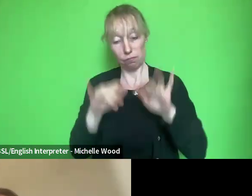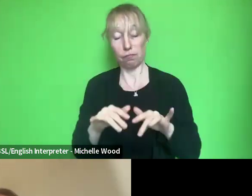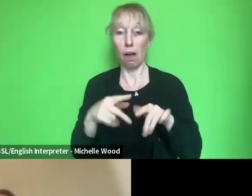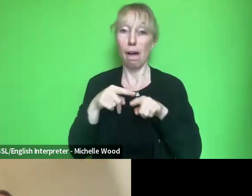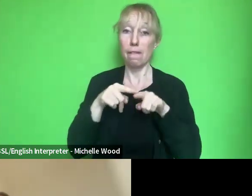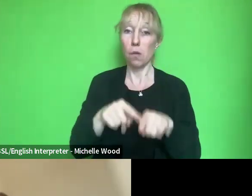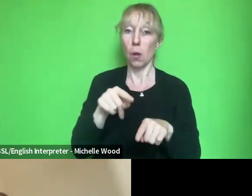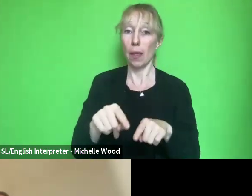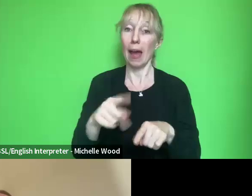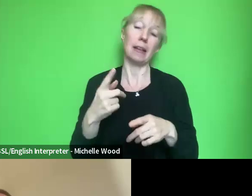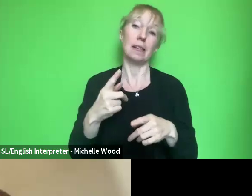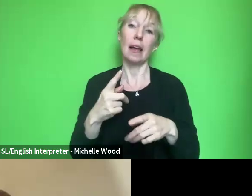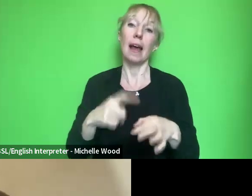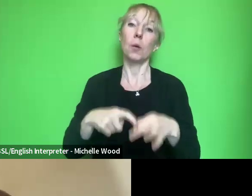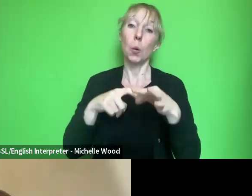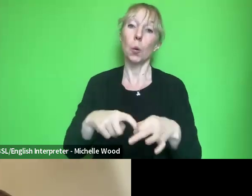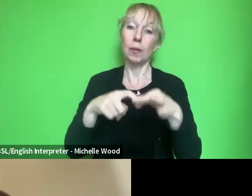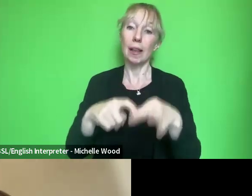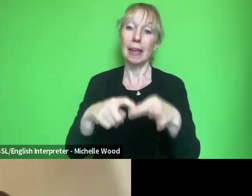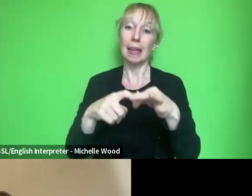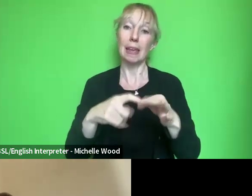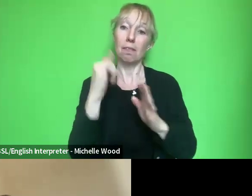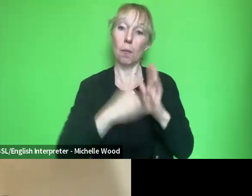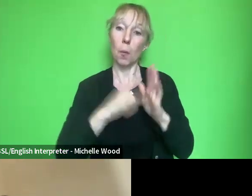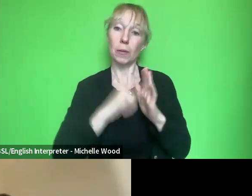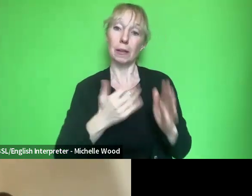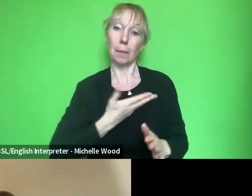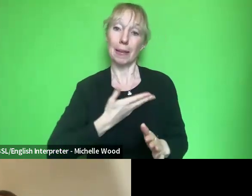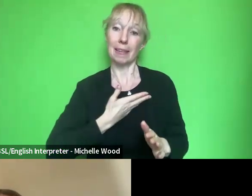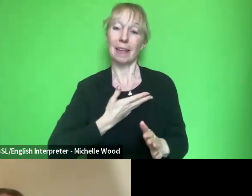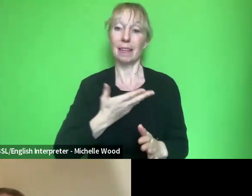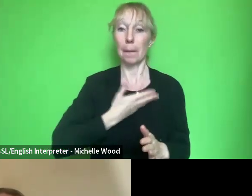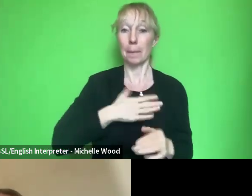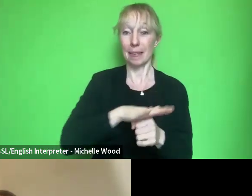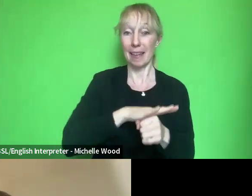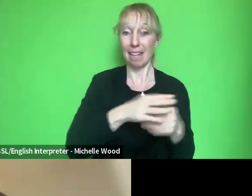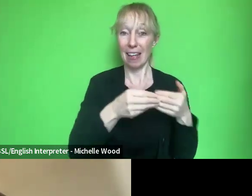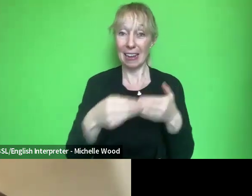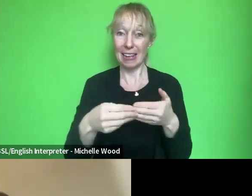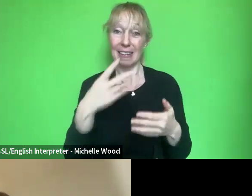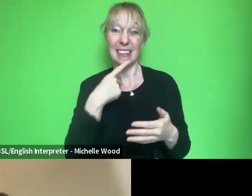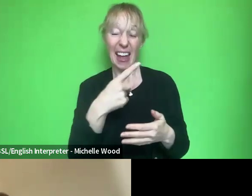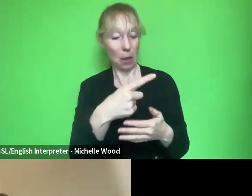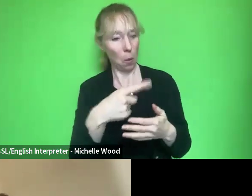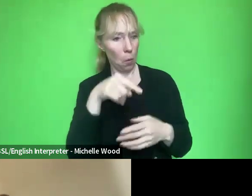quarterly reporting to the business. So I go to business area leads, I let them know where they are progressing at the time and then